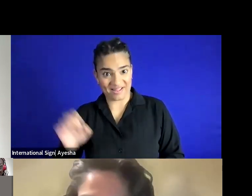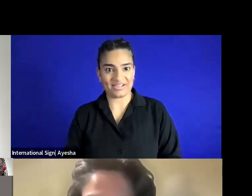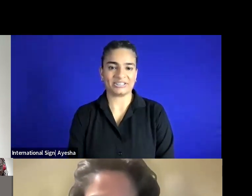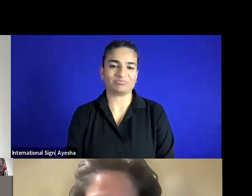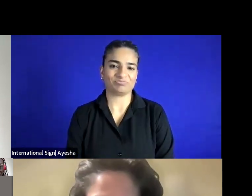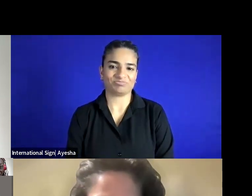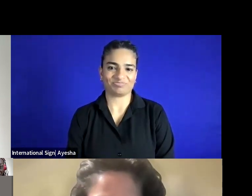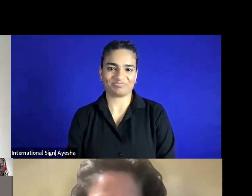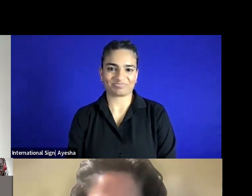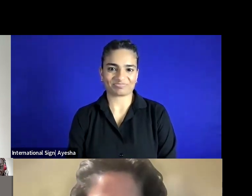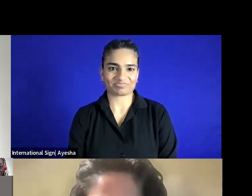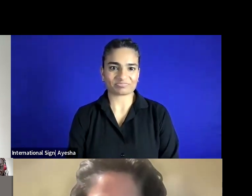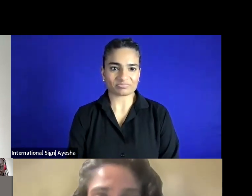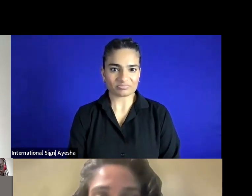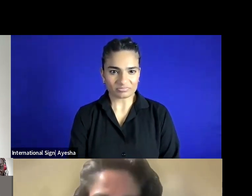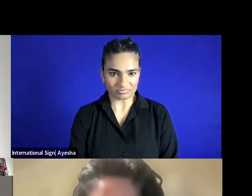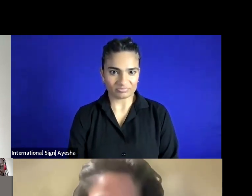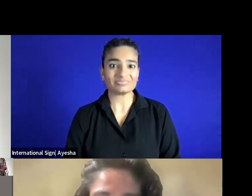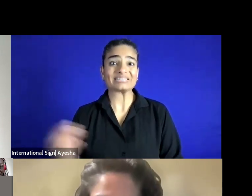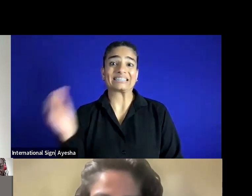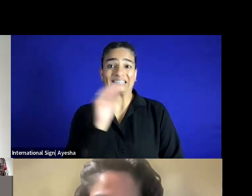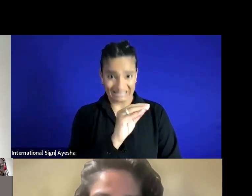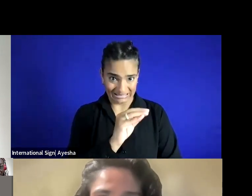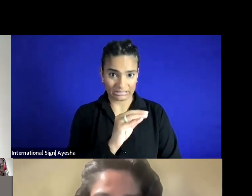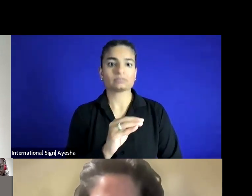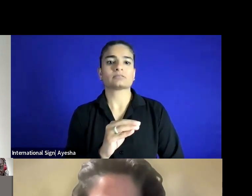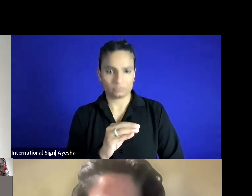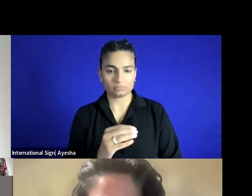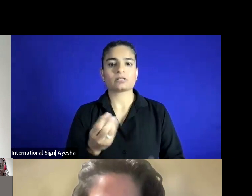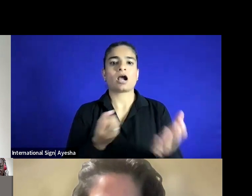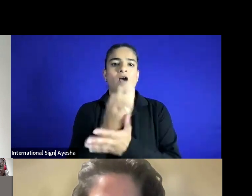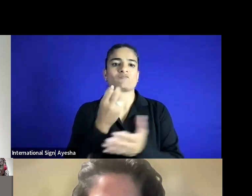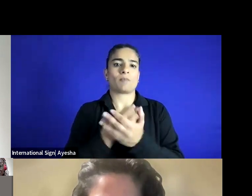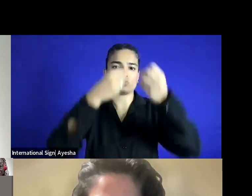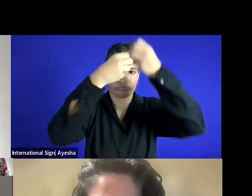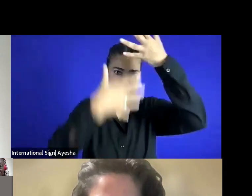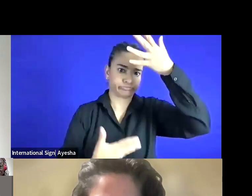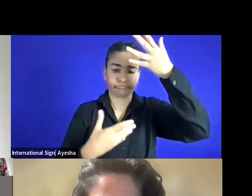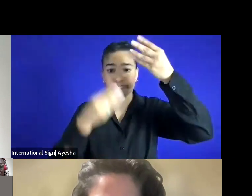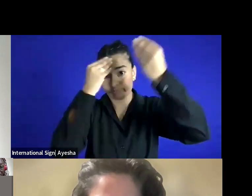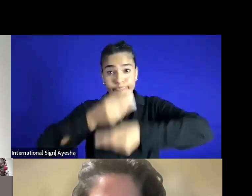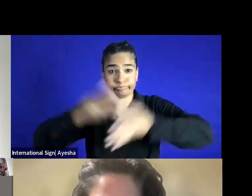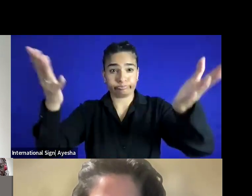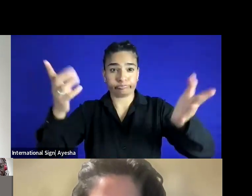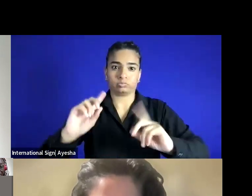Okay, so the rest of the information is not identifiable. The rest of the things, you can pick from the drop down menu.